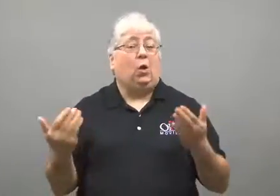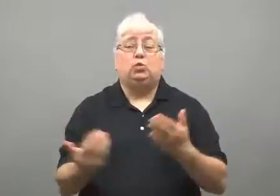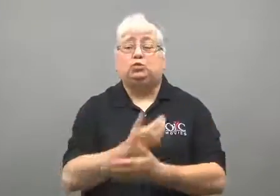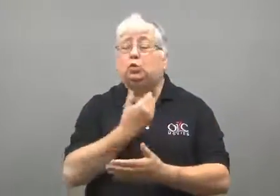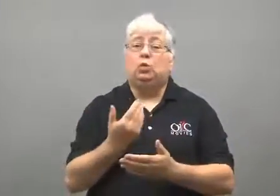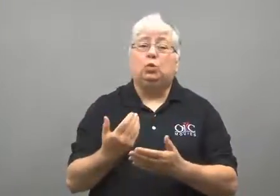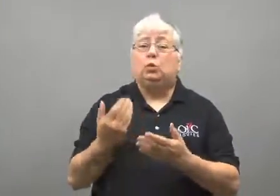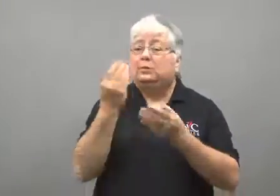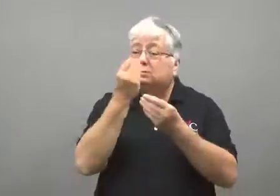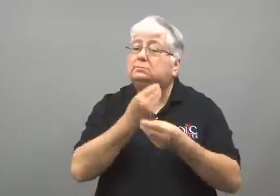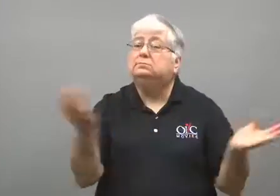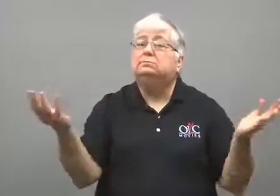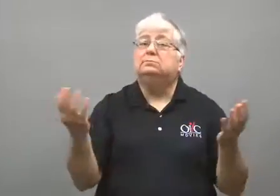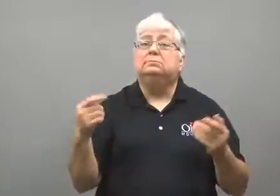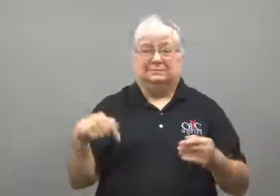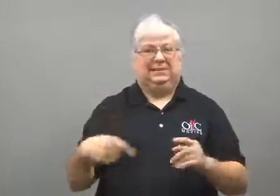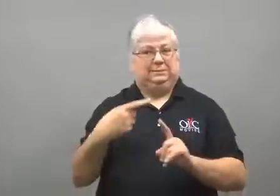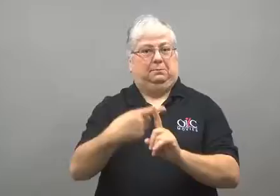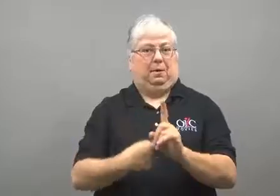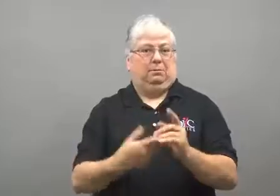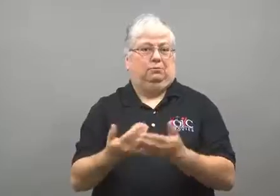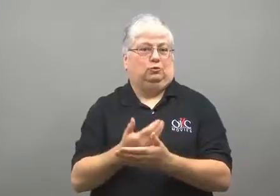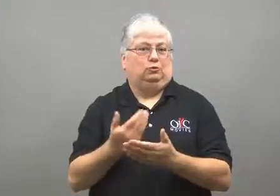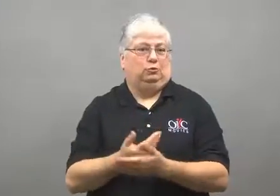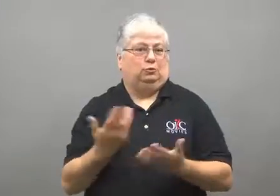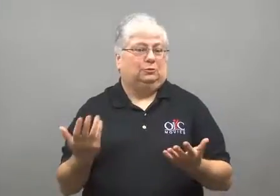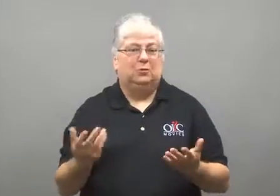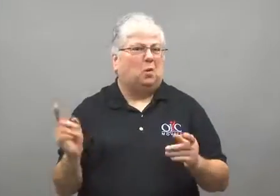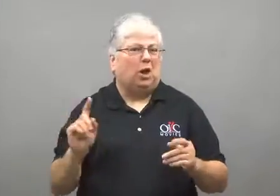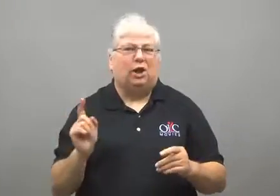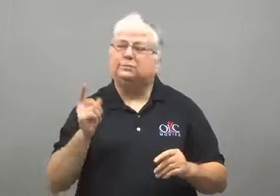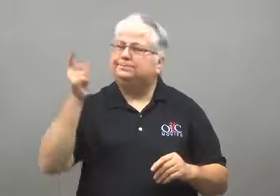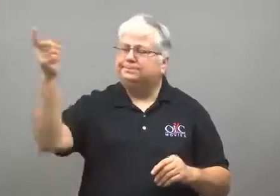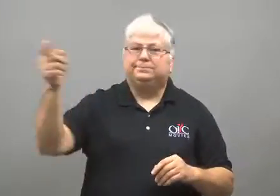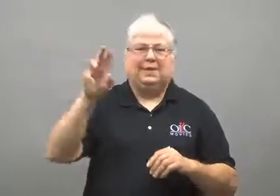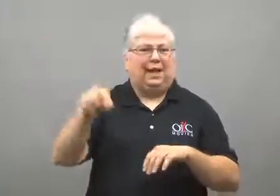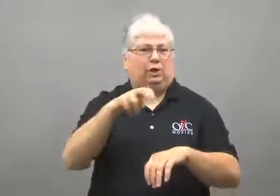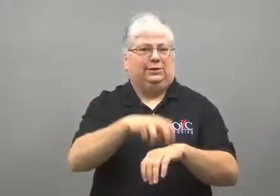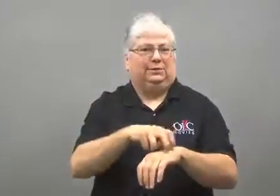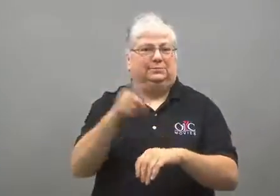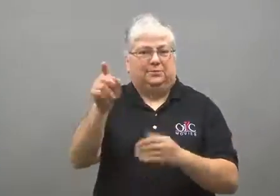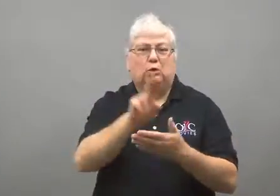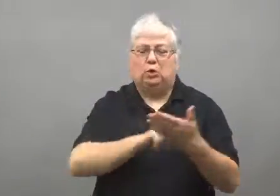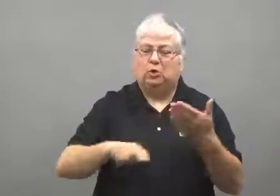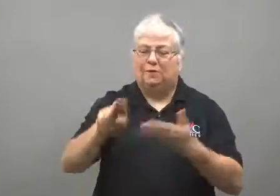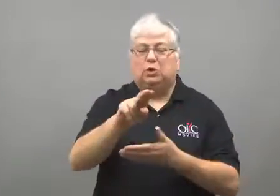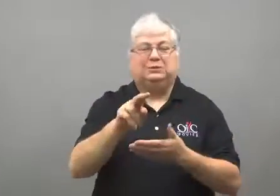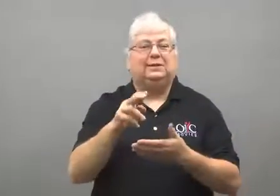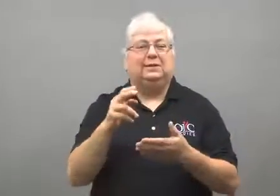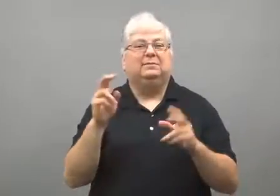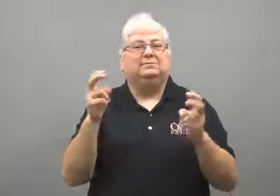Some new information came out this month.